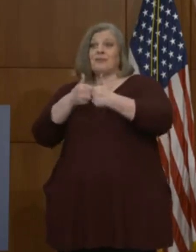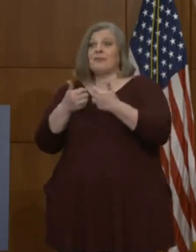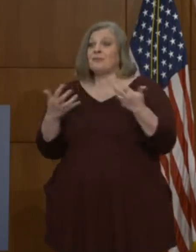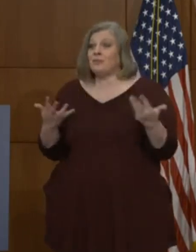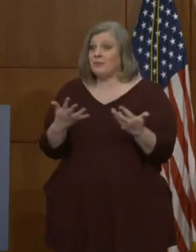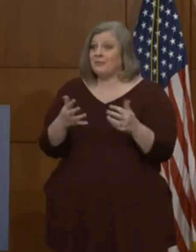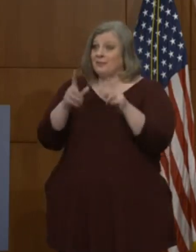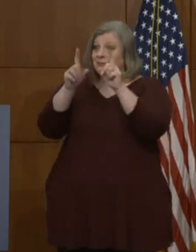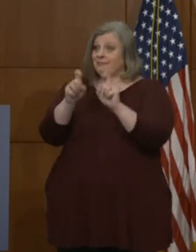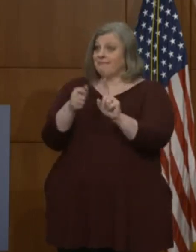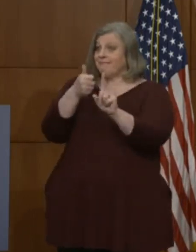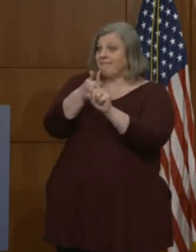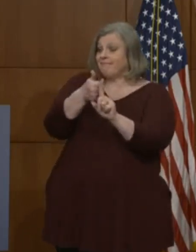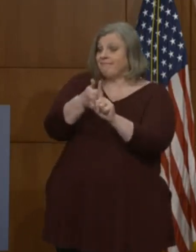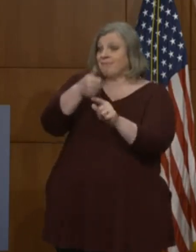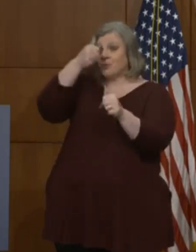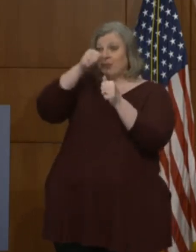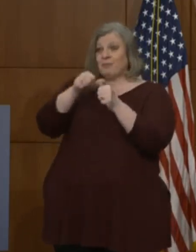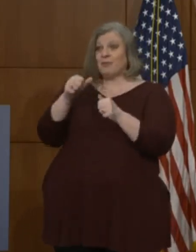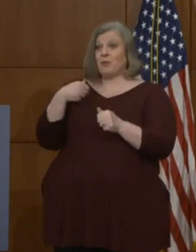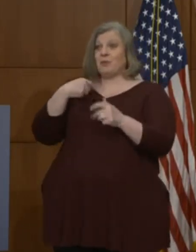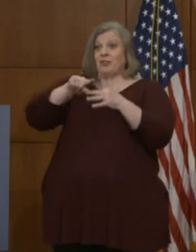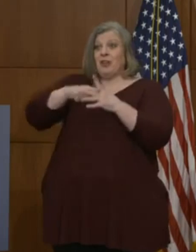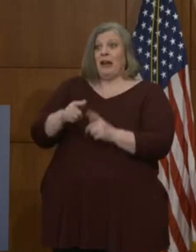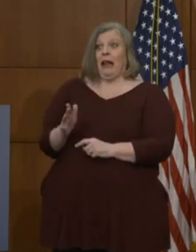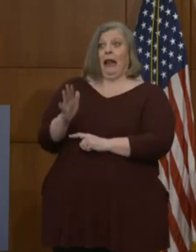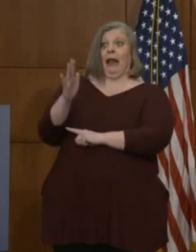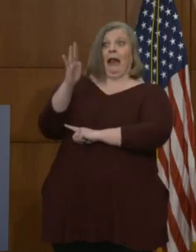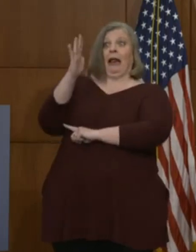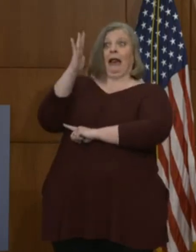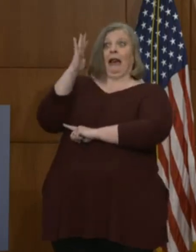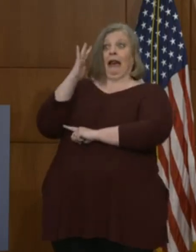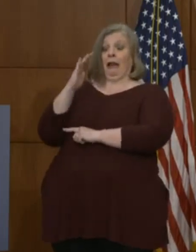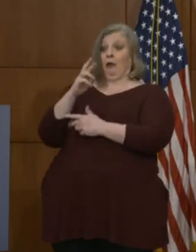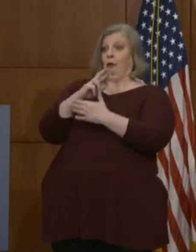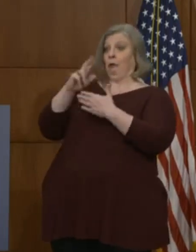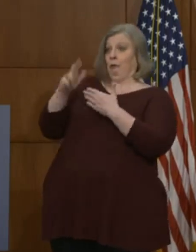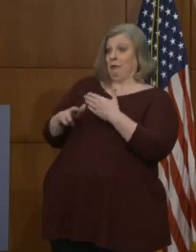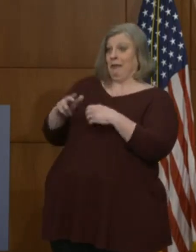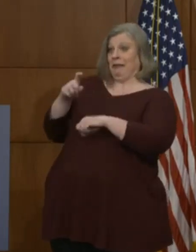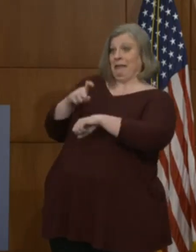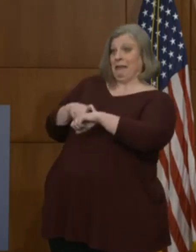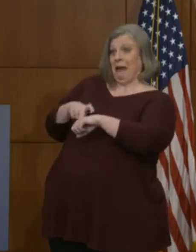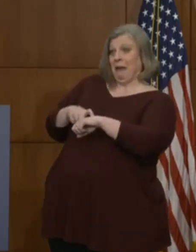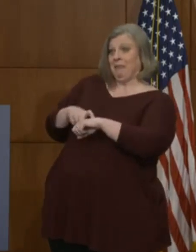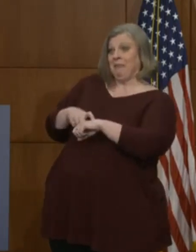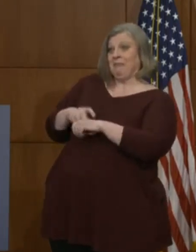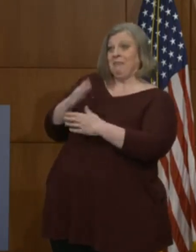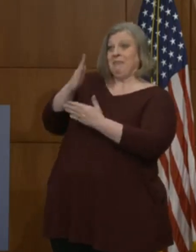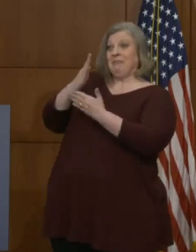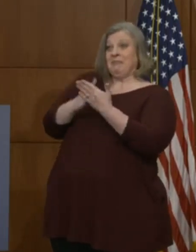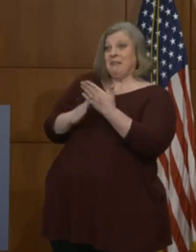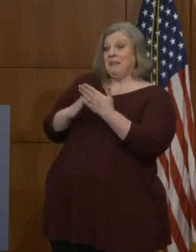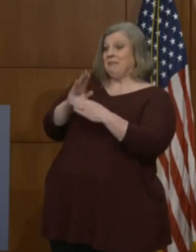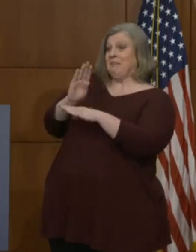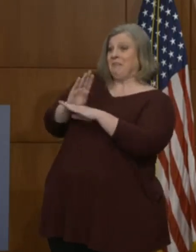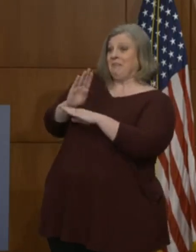KNOW AND HOME AND FINALLY. THIS THE BUT- OF TEST REMEMBER WHEN THE BUT- OF TEST REMEMBER WHEN WE STARTED THIS TEST OF THE